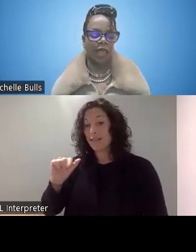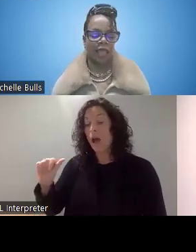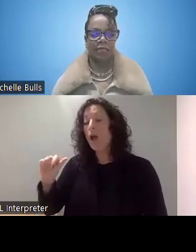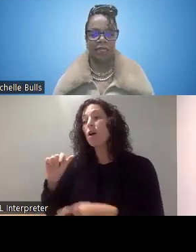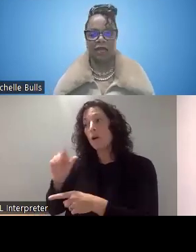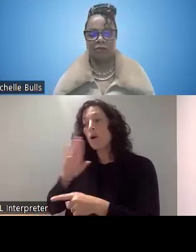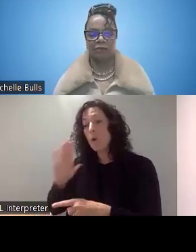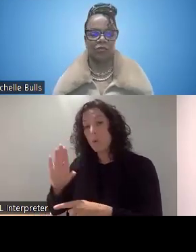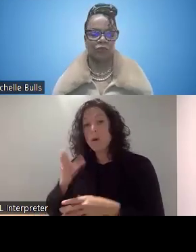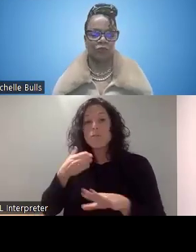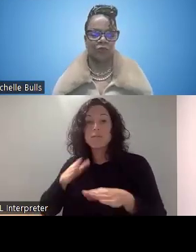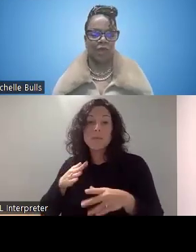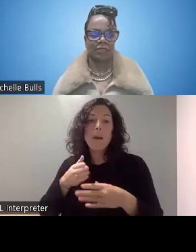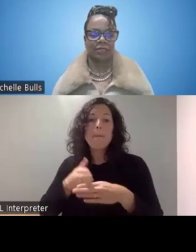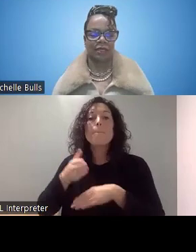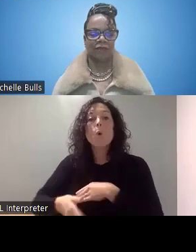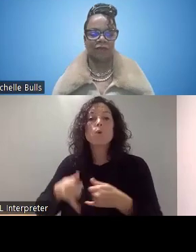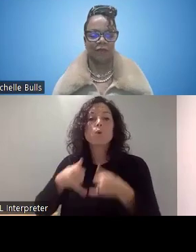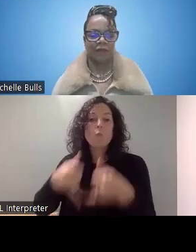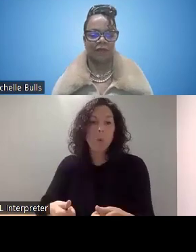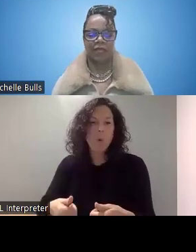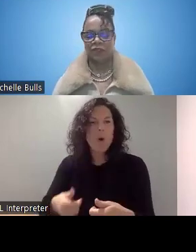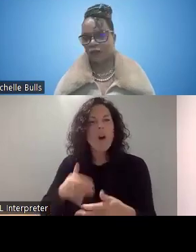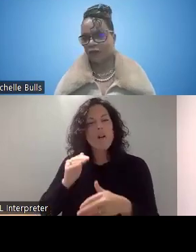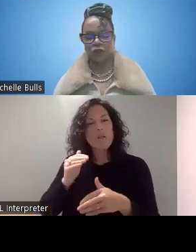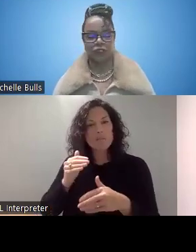and take you through that step. Thank you for your time.